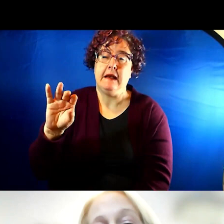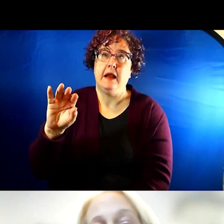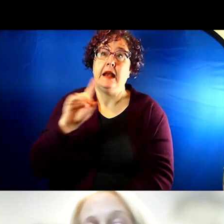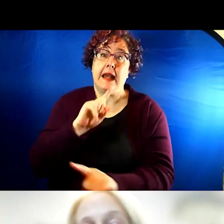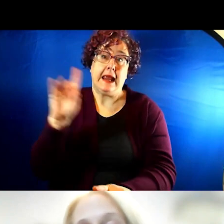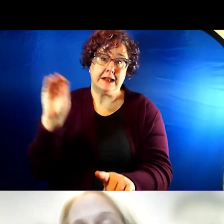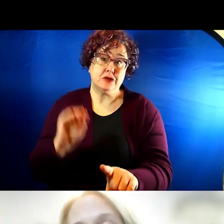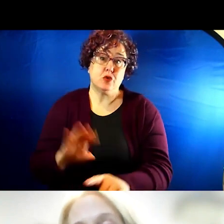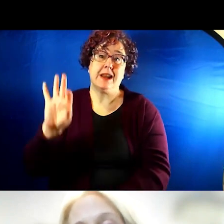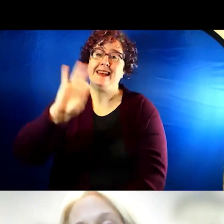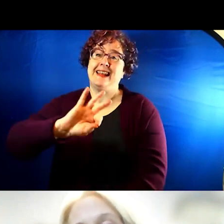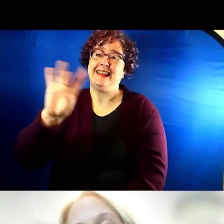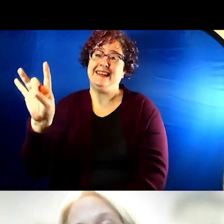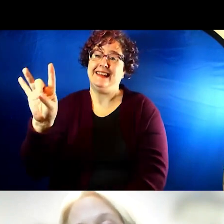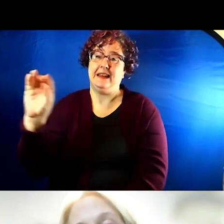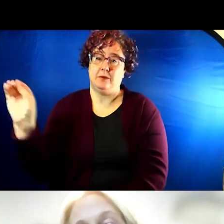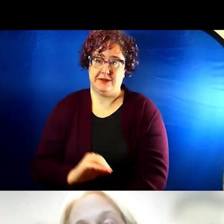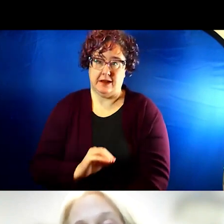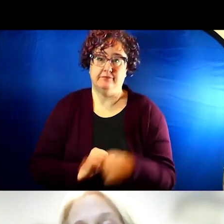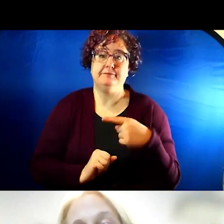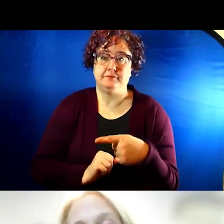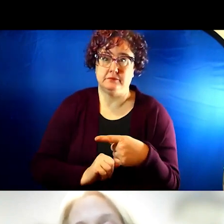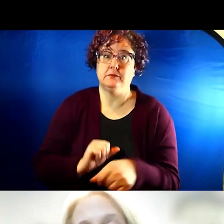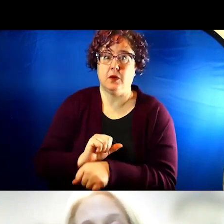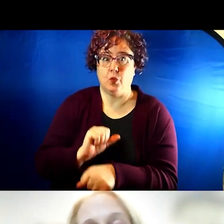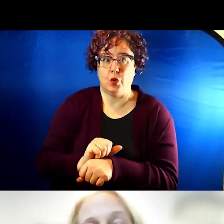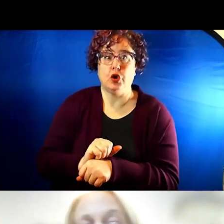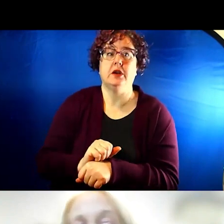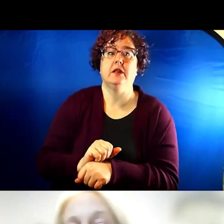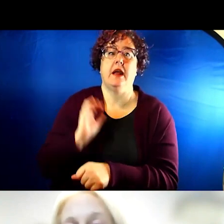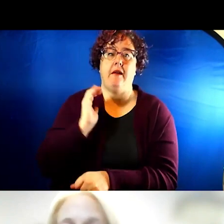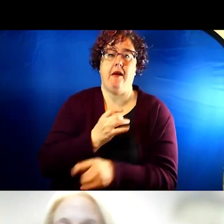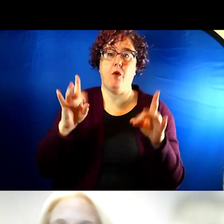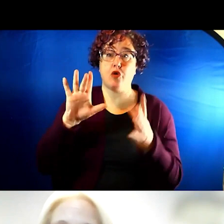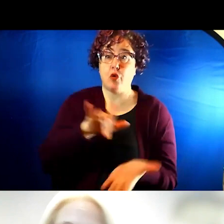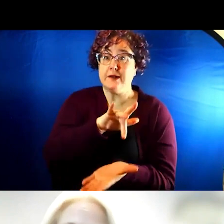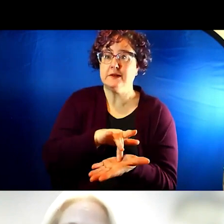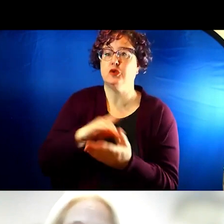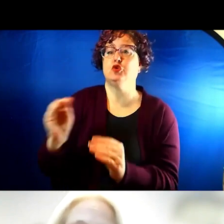WE HAVE RECENTLY LOOKED AT THE 302 PROCESS.